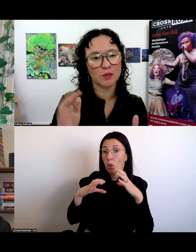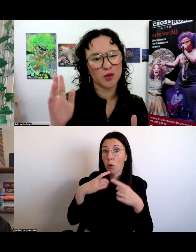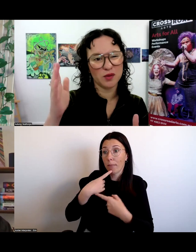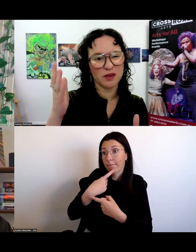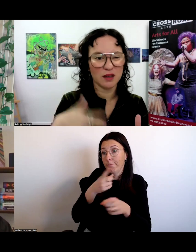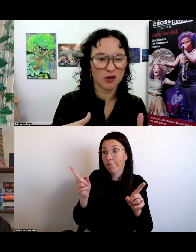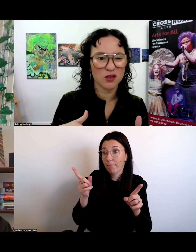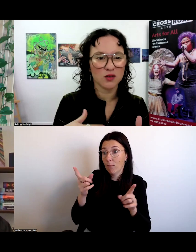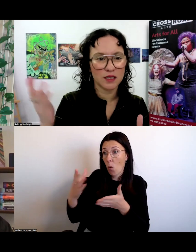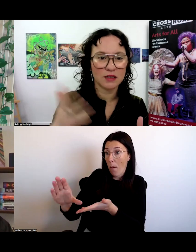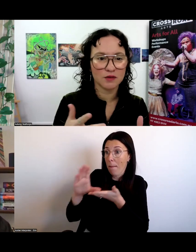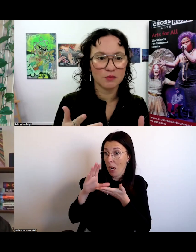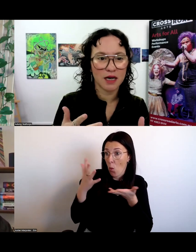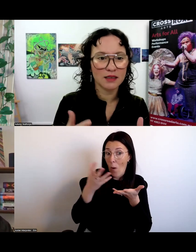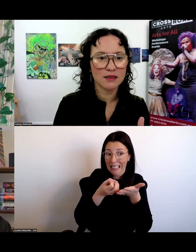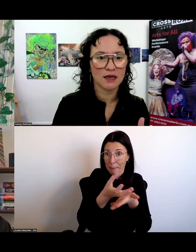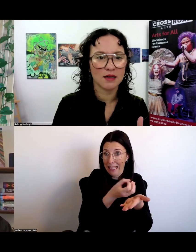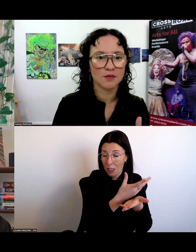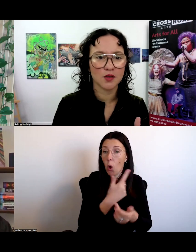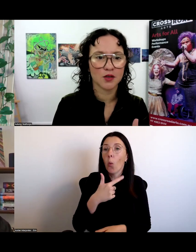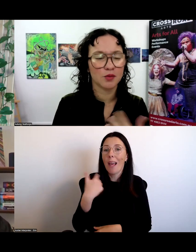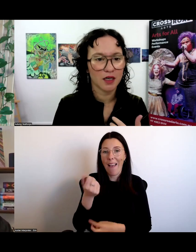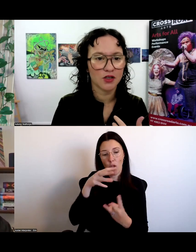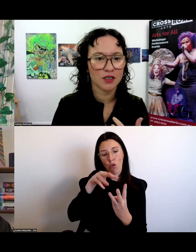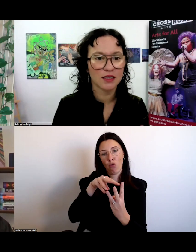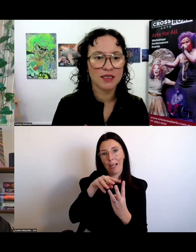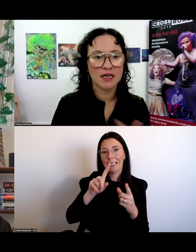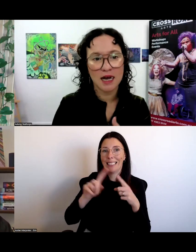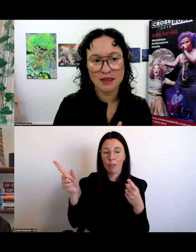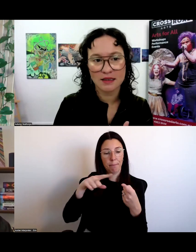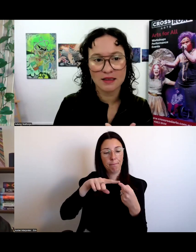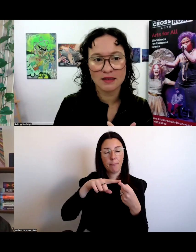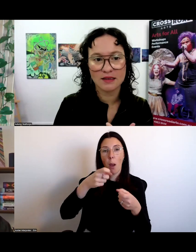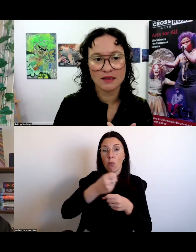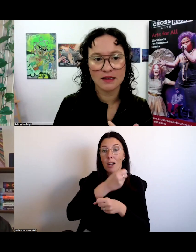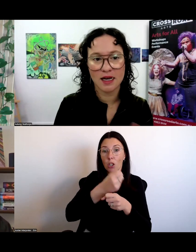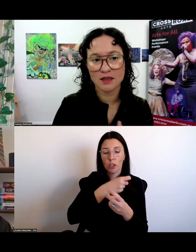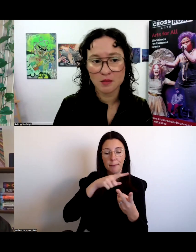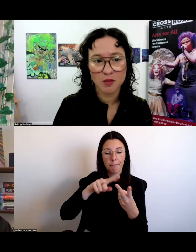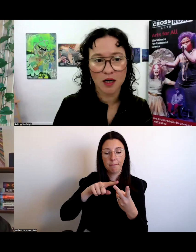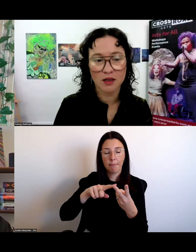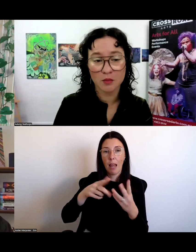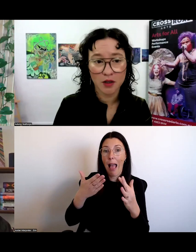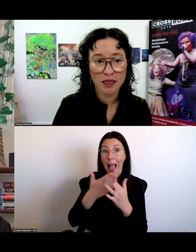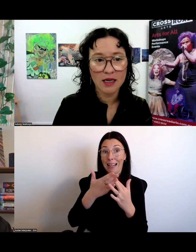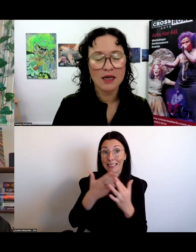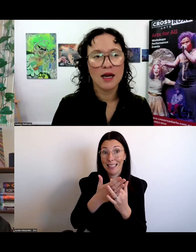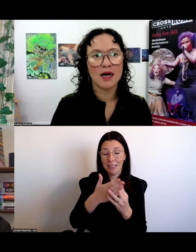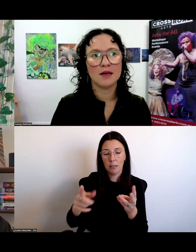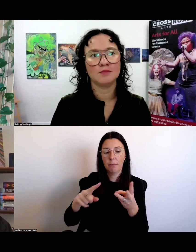we put it across three different banners. Production. Access. Community.